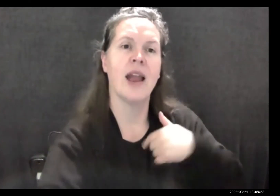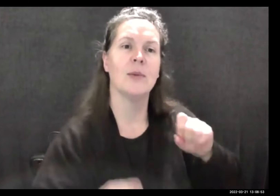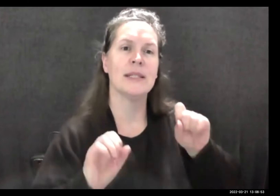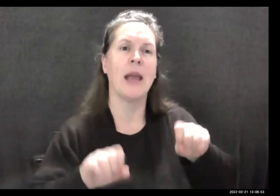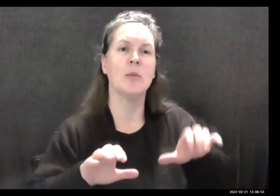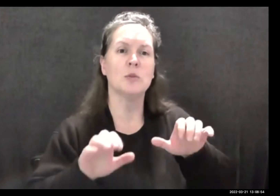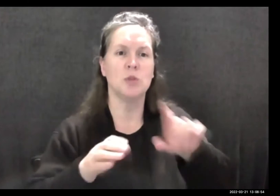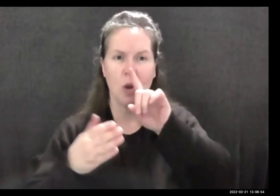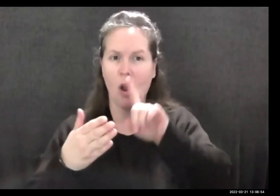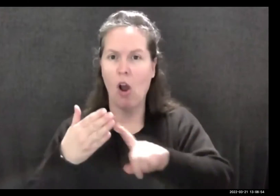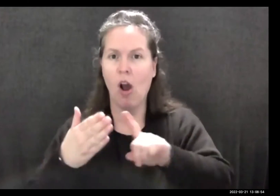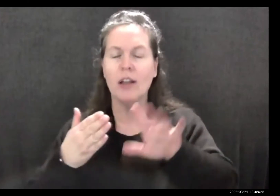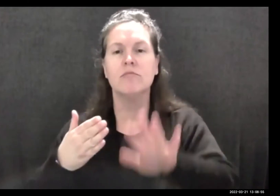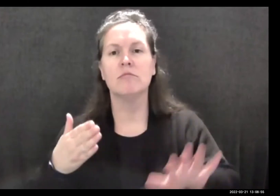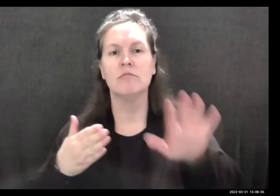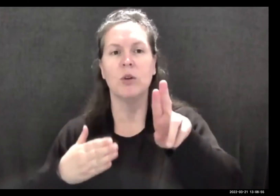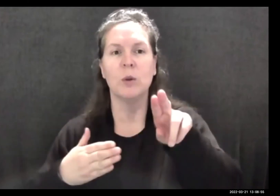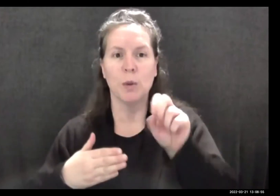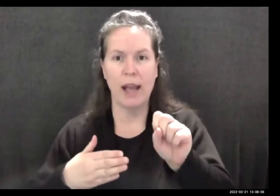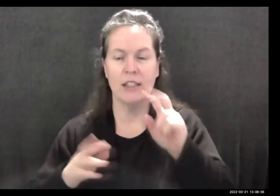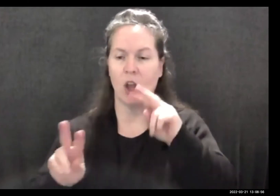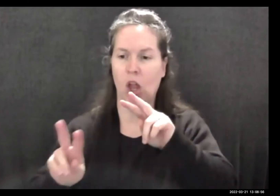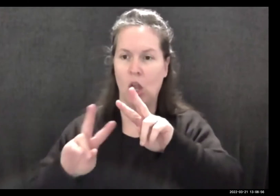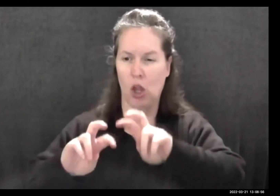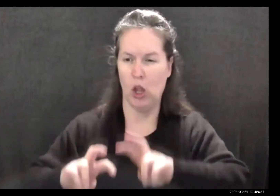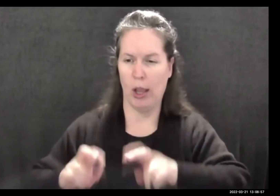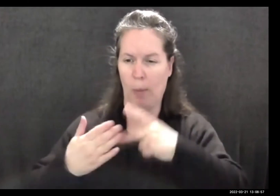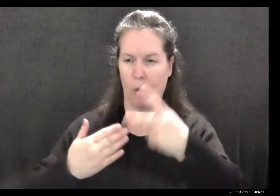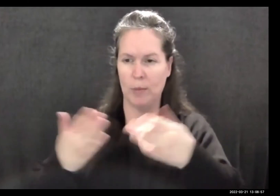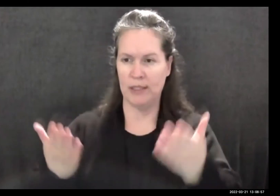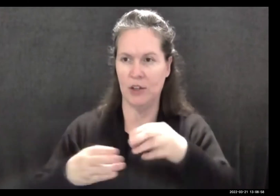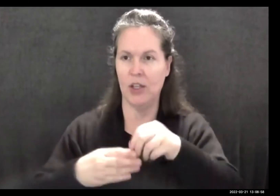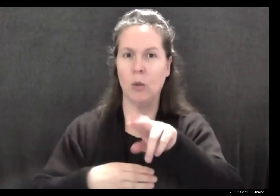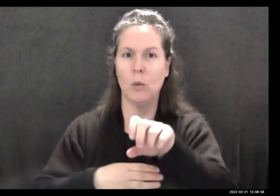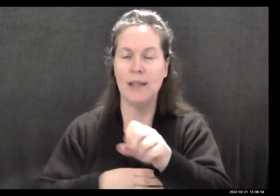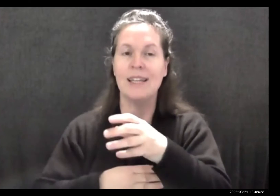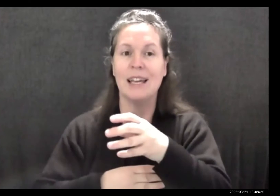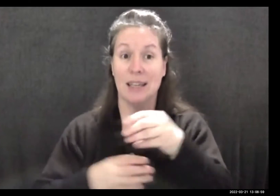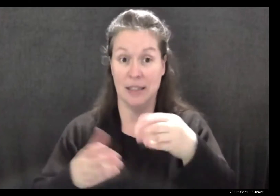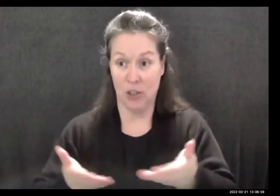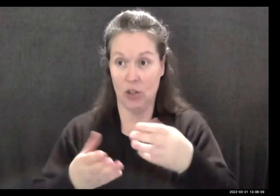look at some programs that are here in the US, also look, or in Washington state.